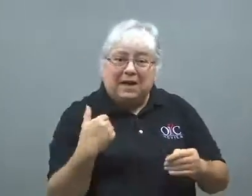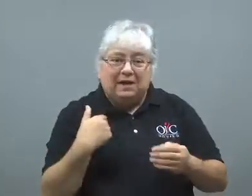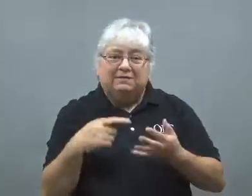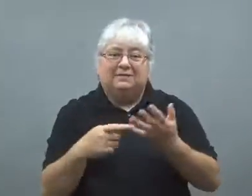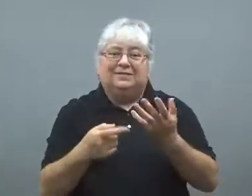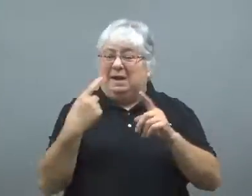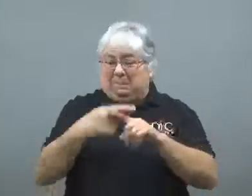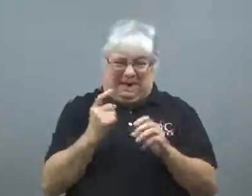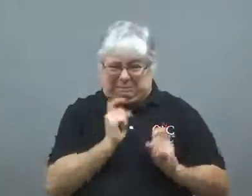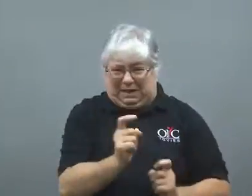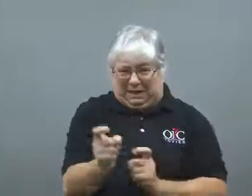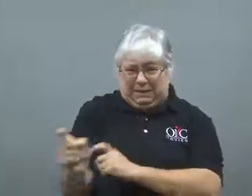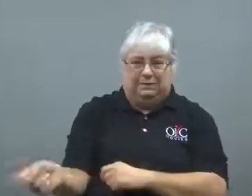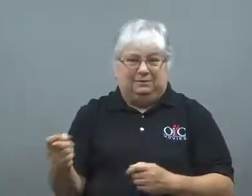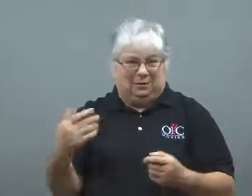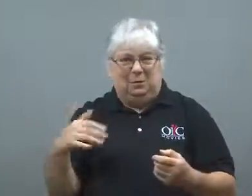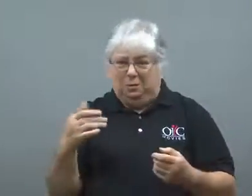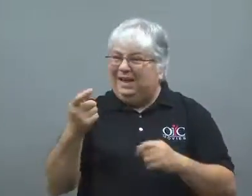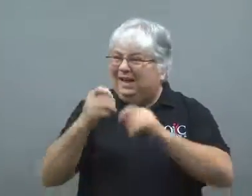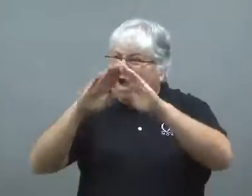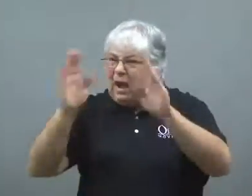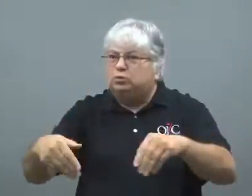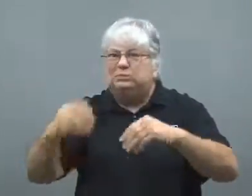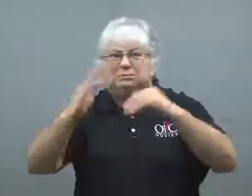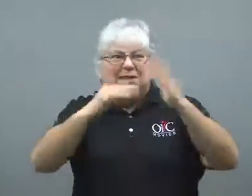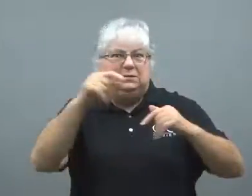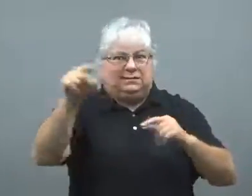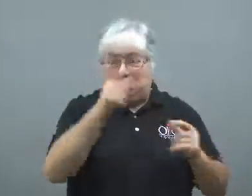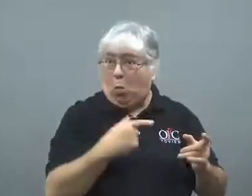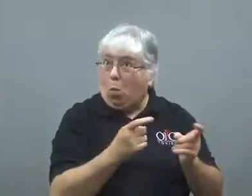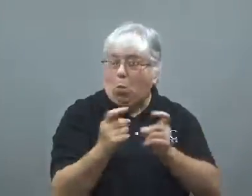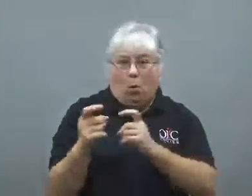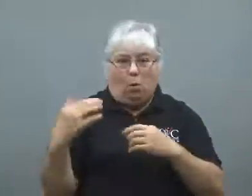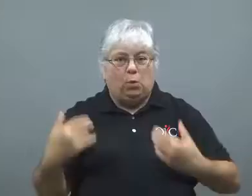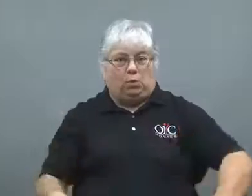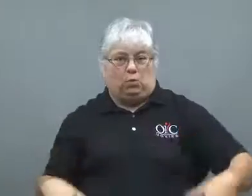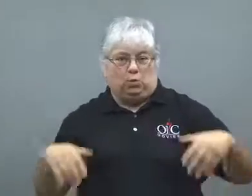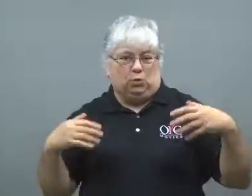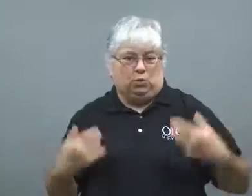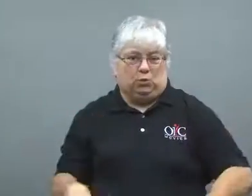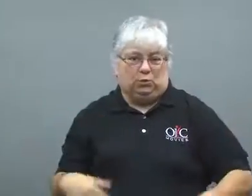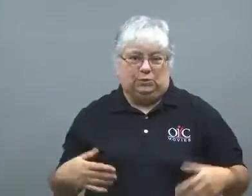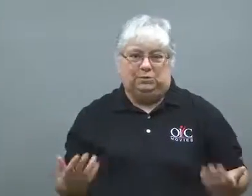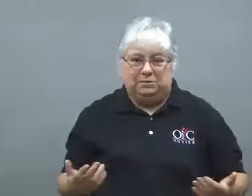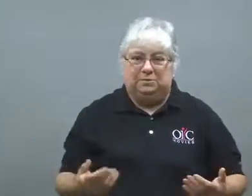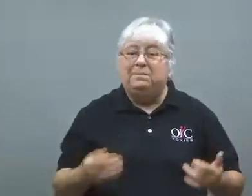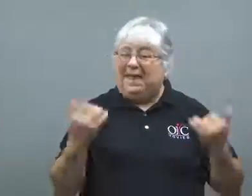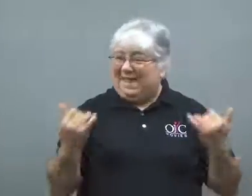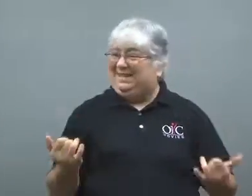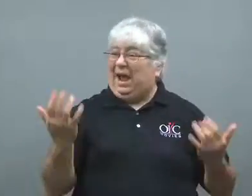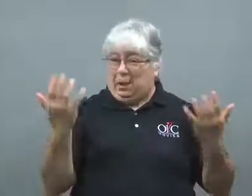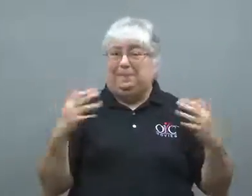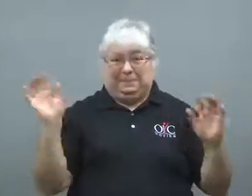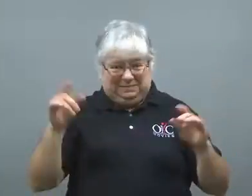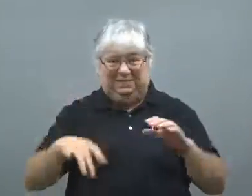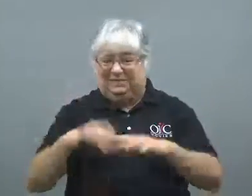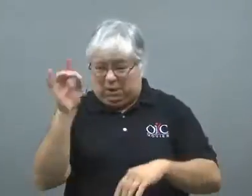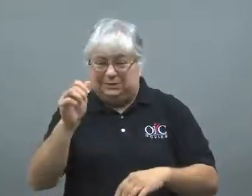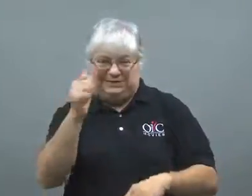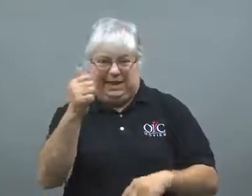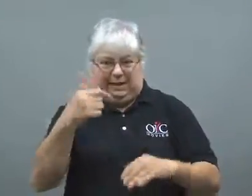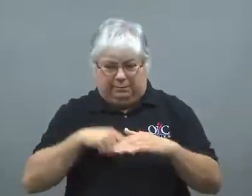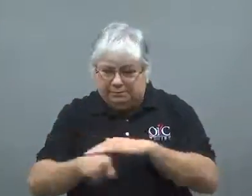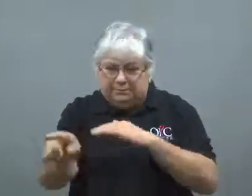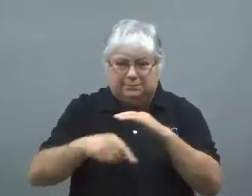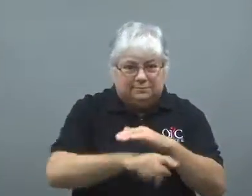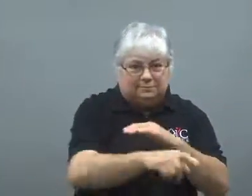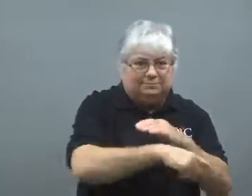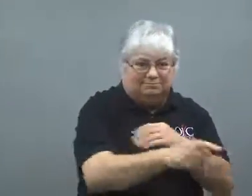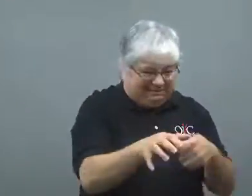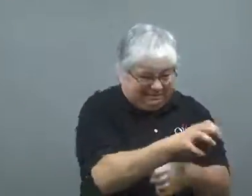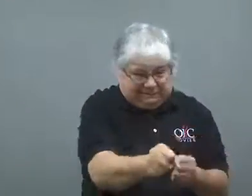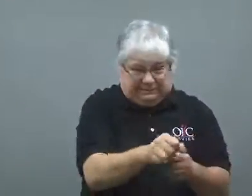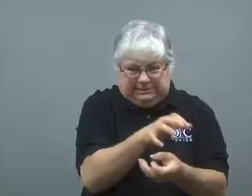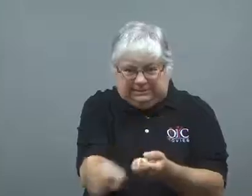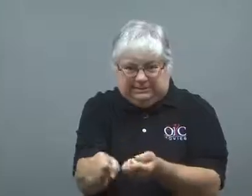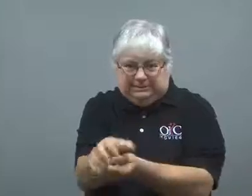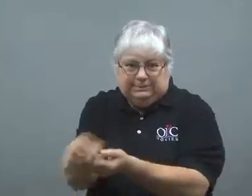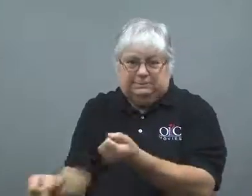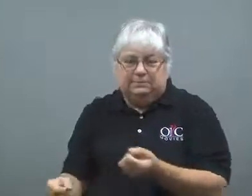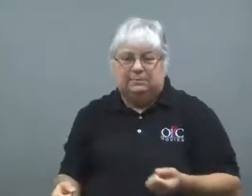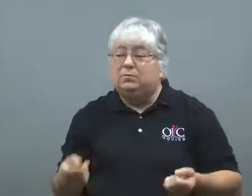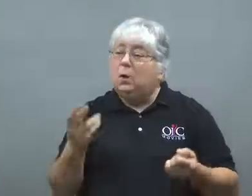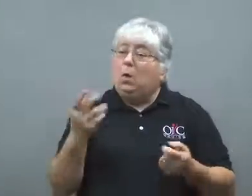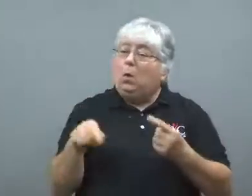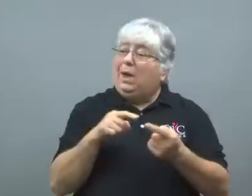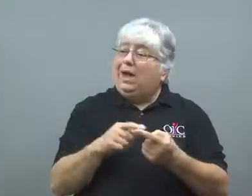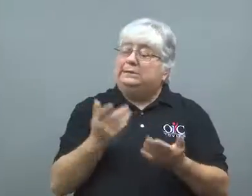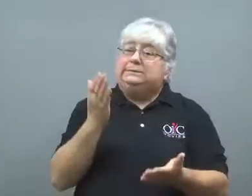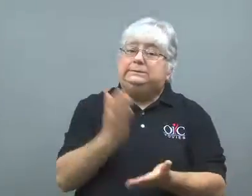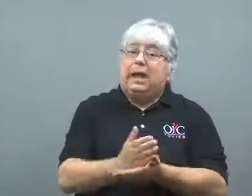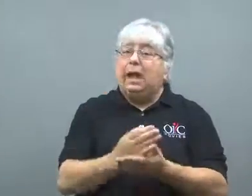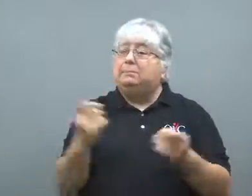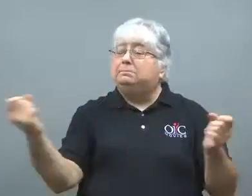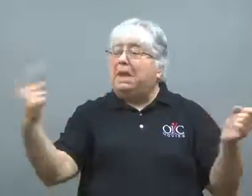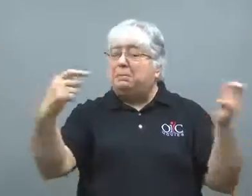and automatic weapons fire from houses and buildings.